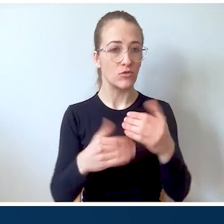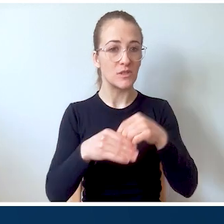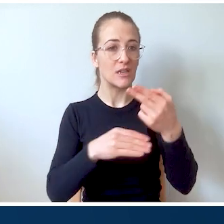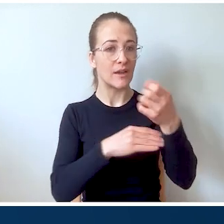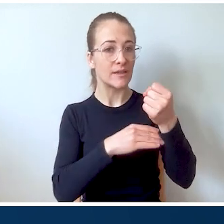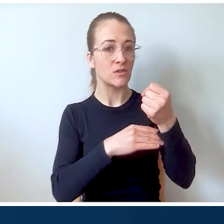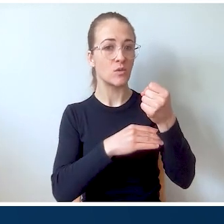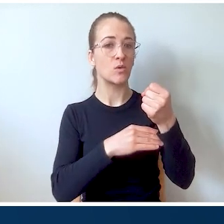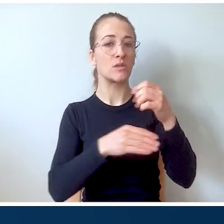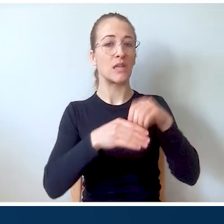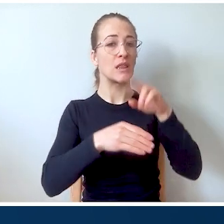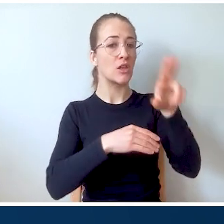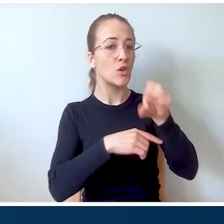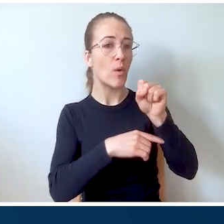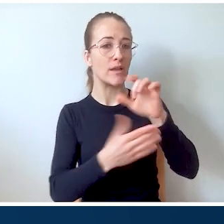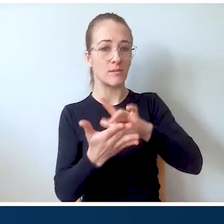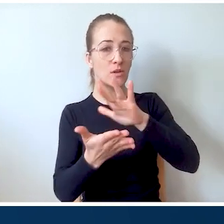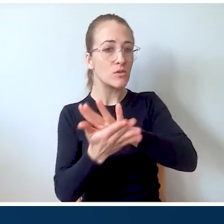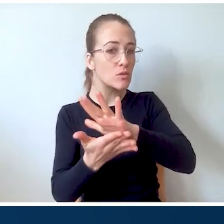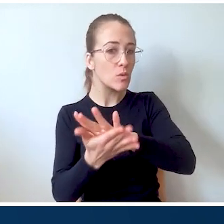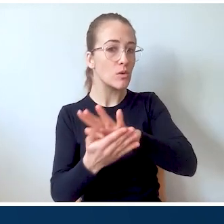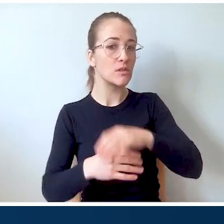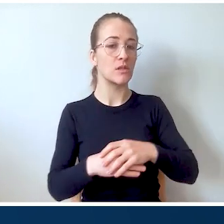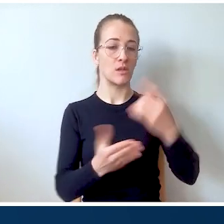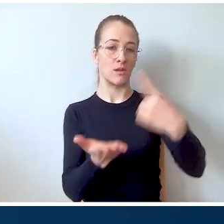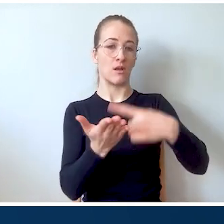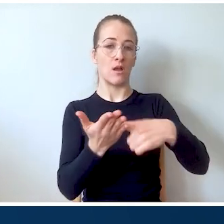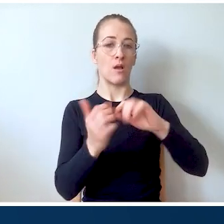around the country and middle schools. Talk about how important it is